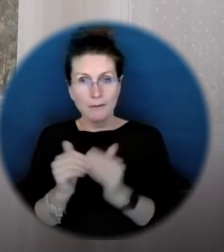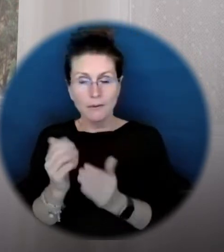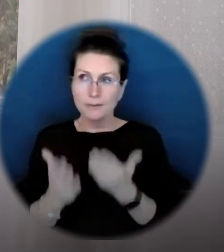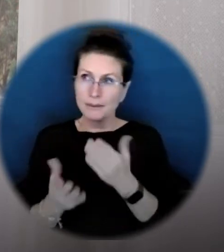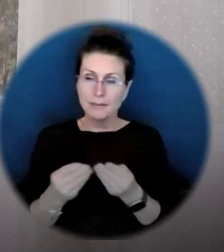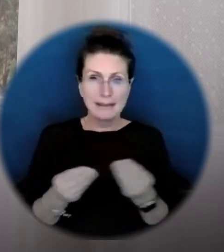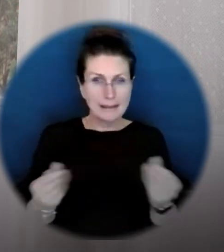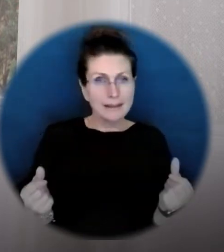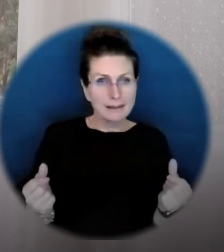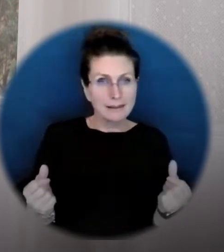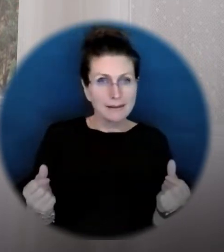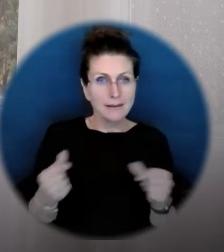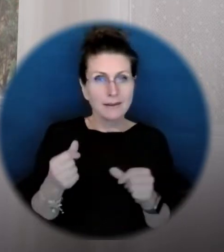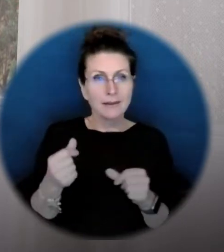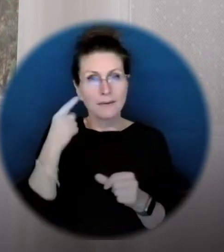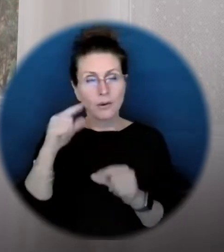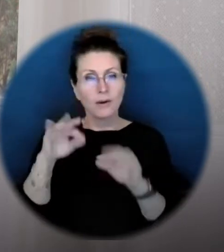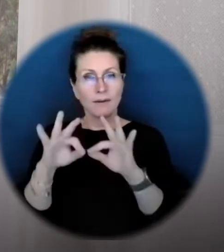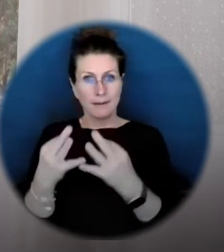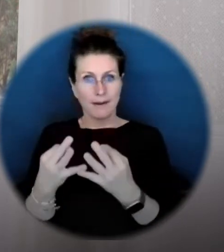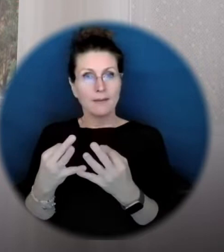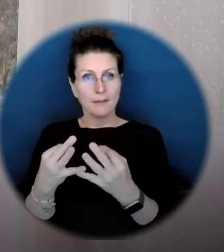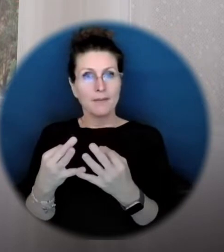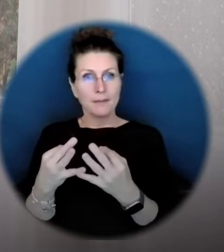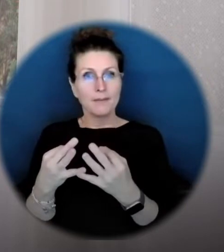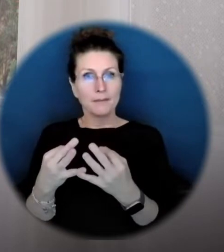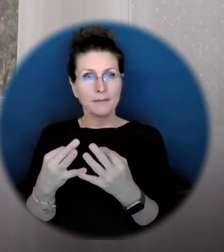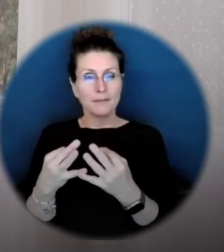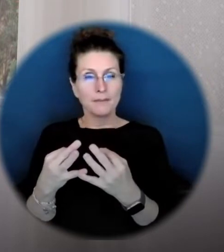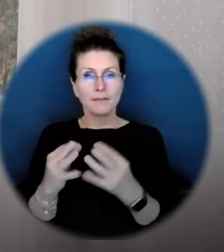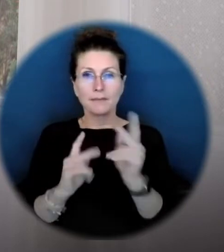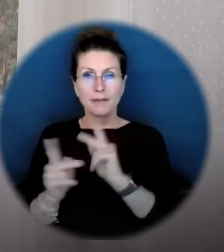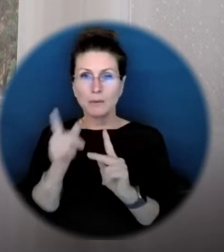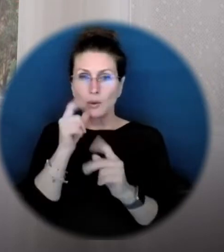to the families and the loved ones